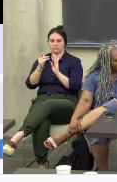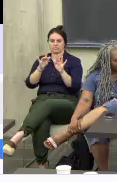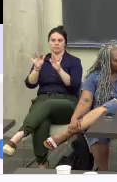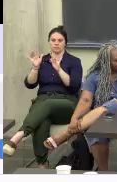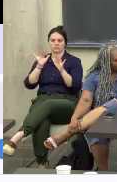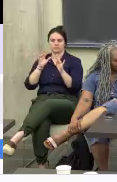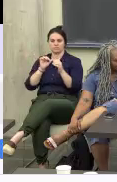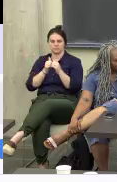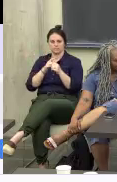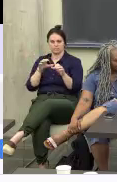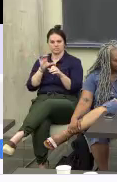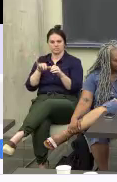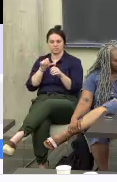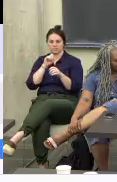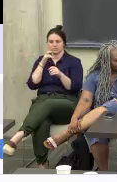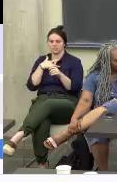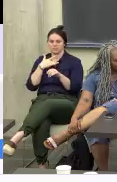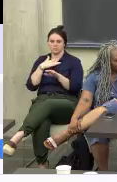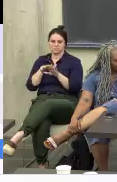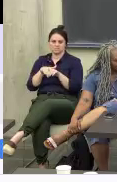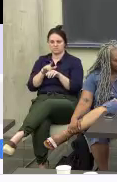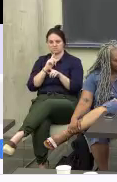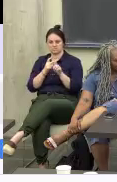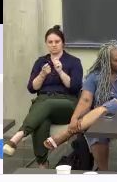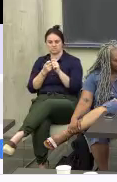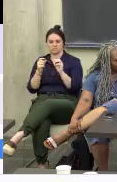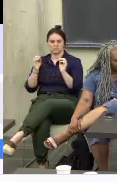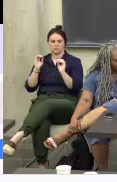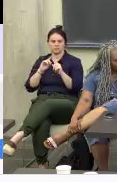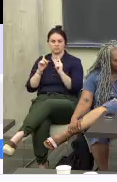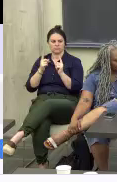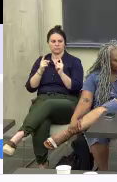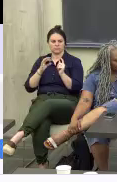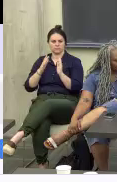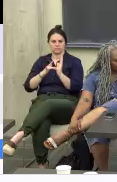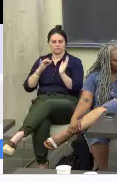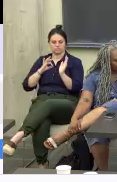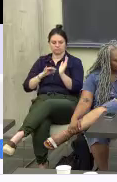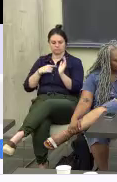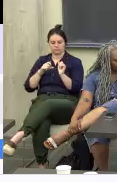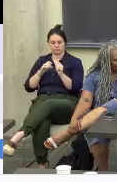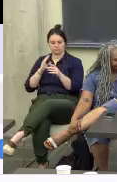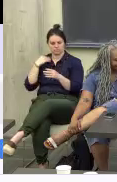Betrayed or maybe like see it as you said, something as a gift that we want to pass on.